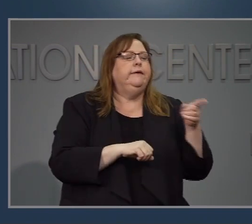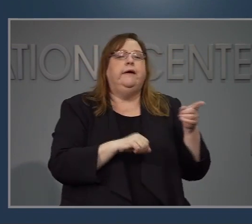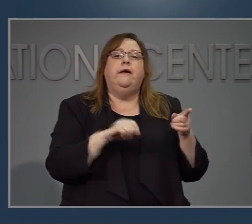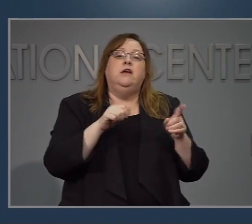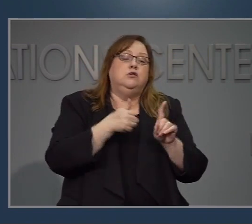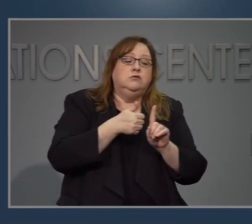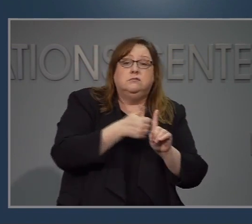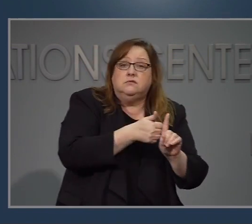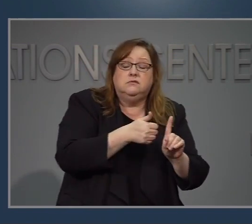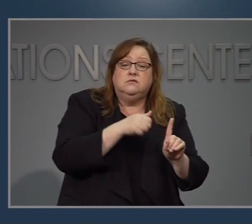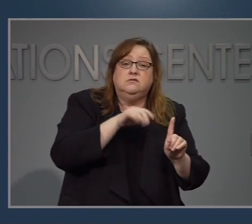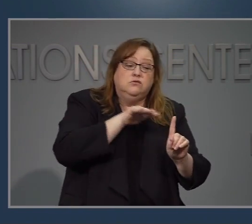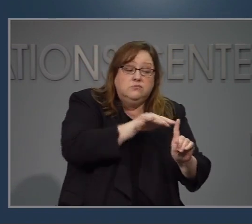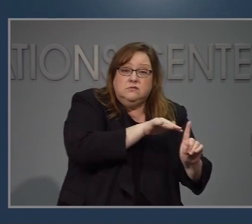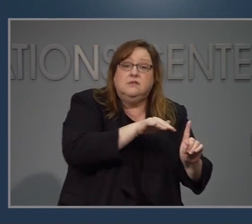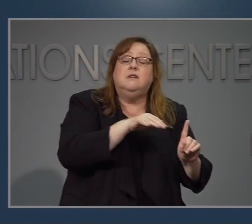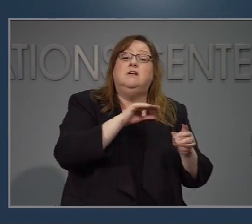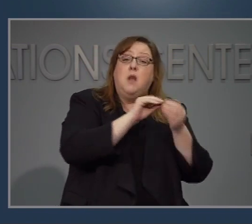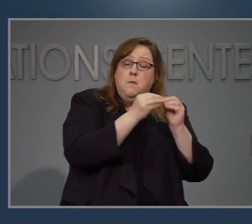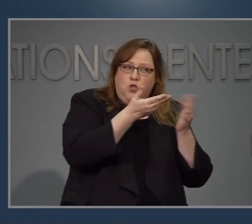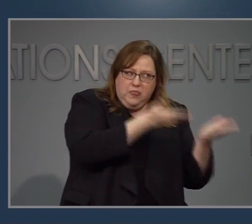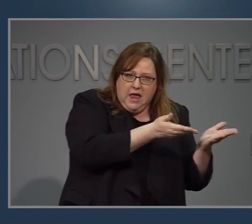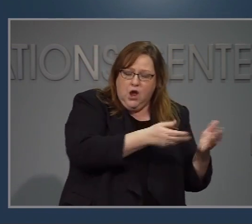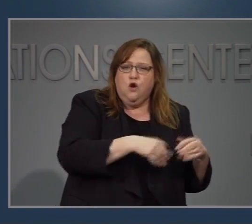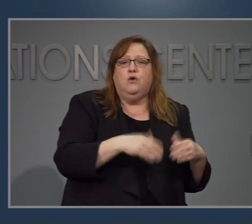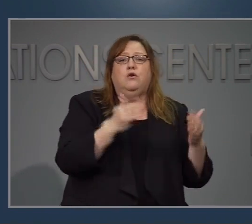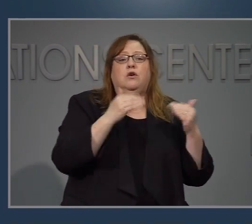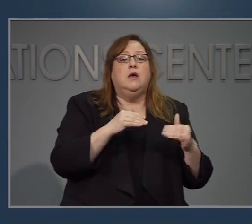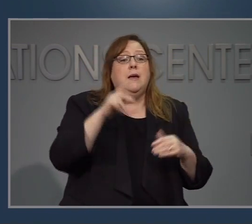DASHBOARD INCLUDES ENHANCED COVID LIKE ILLNESS SURVEILLANCE CASES TESTING HOSPITALIZATION